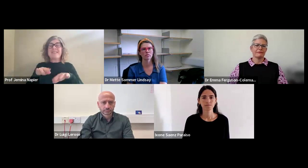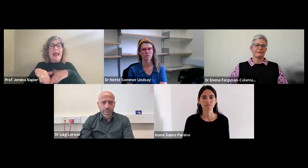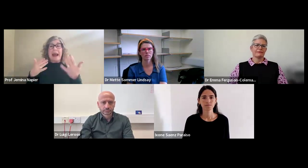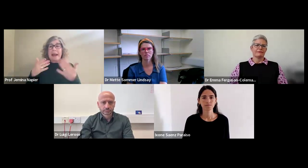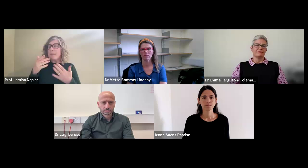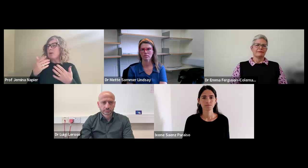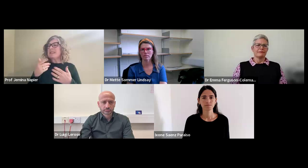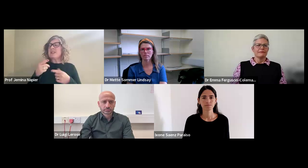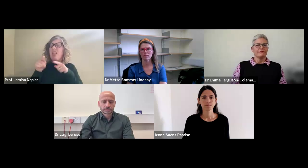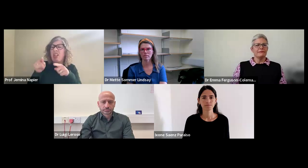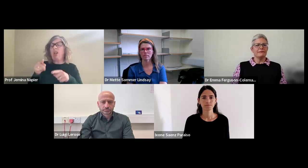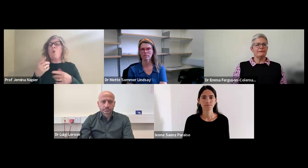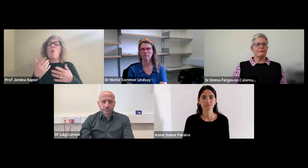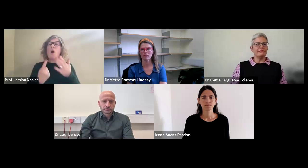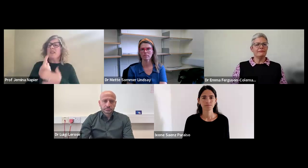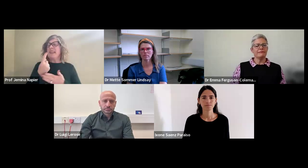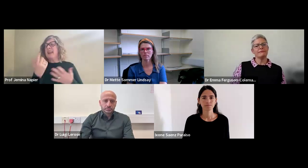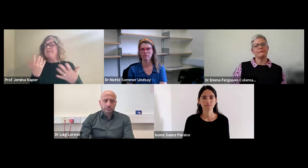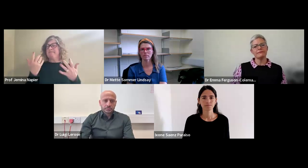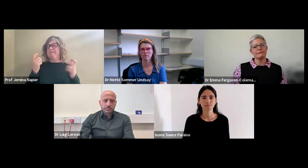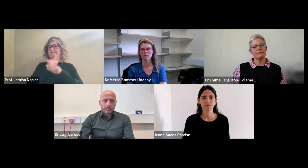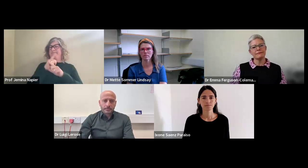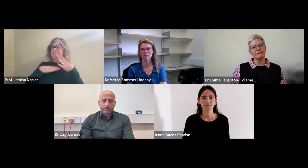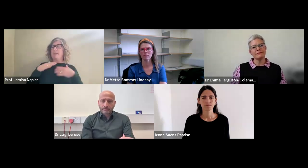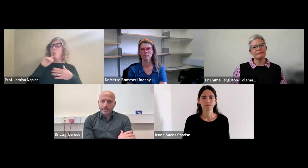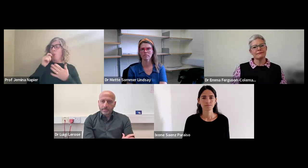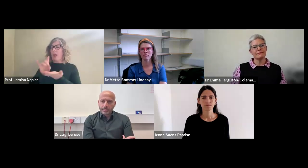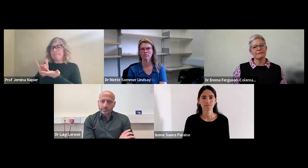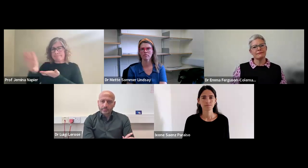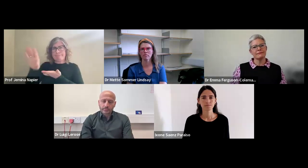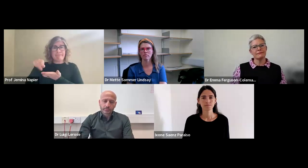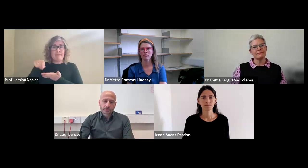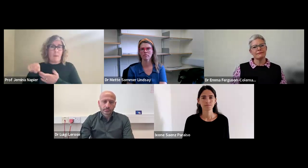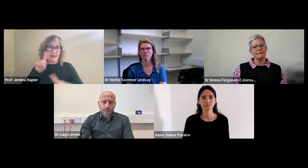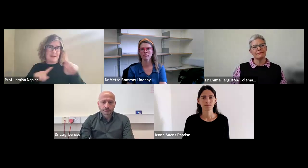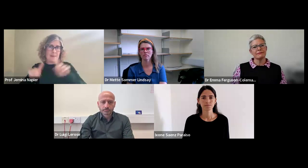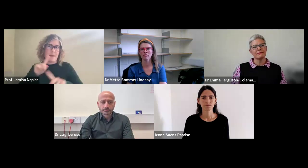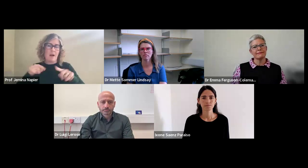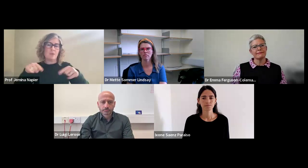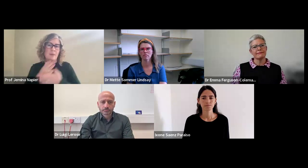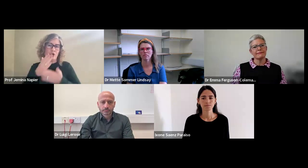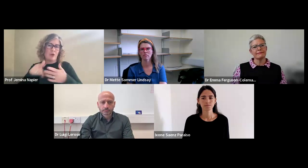they ask questions - if anybody is engaging in harassing or inappropriate behavior they will be